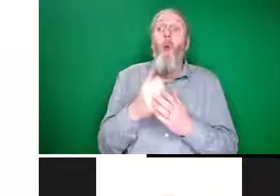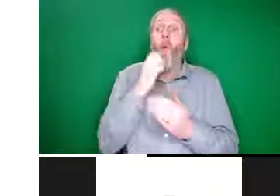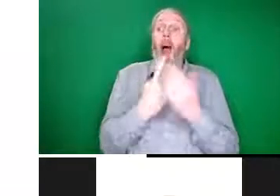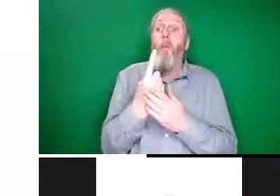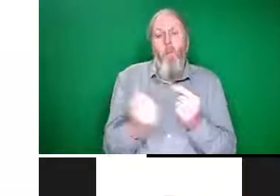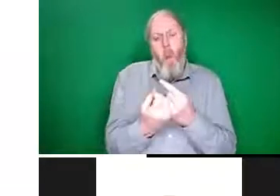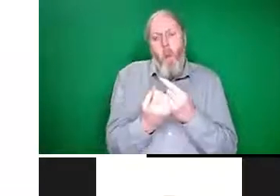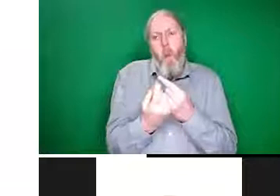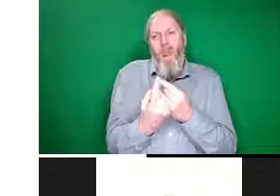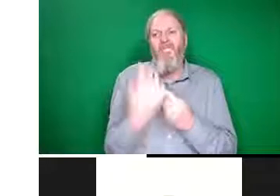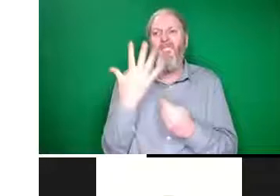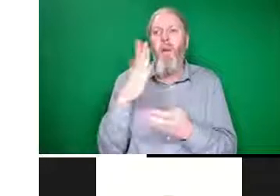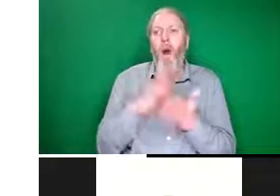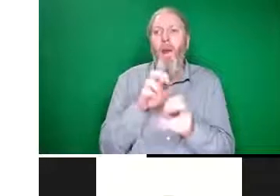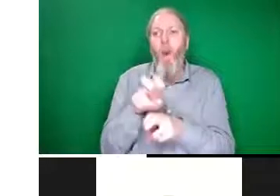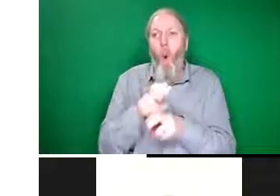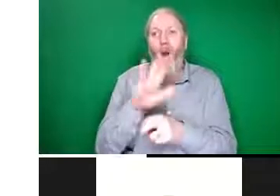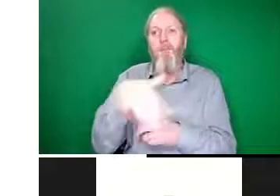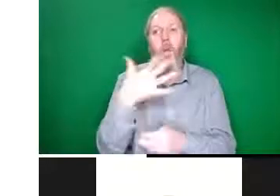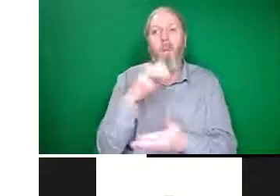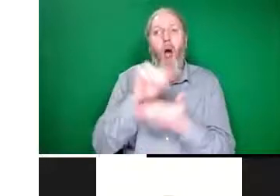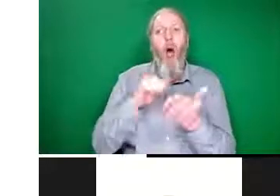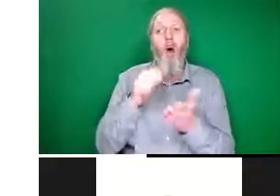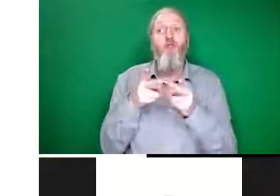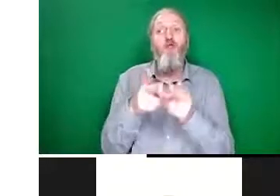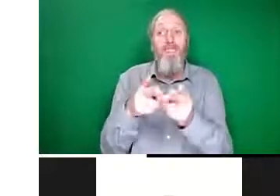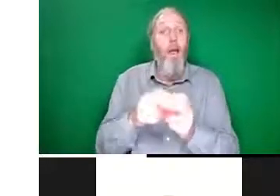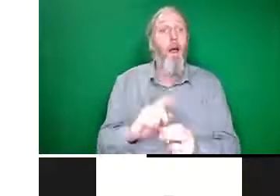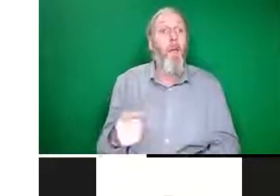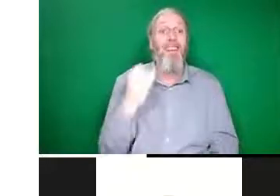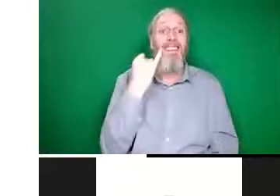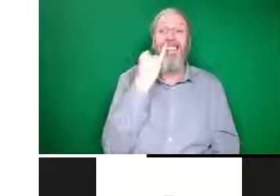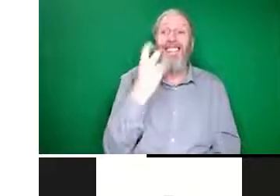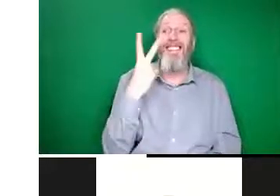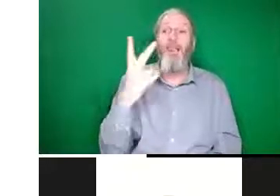which has been supporting place-based funding, for